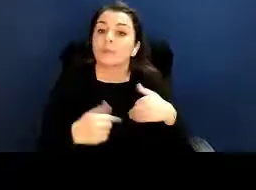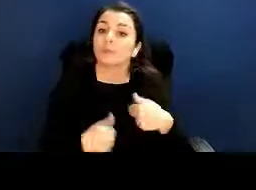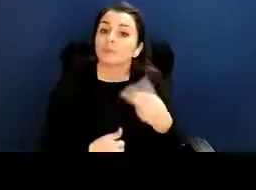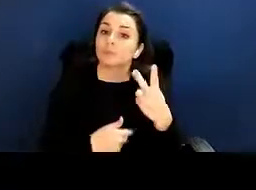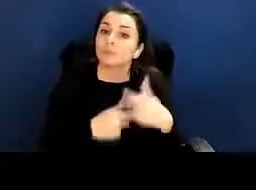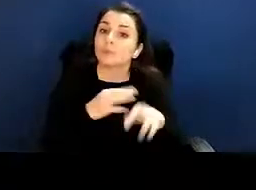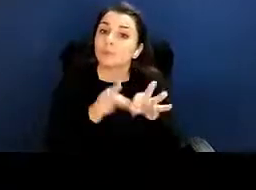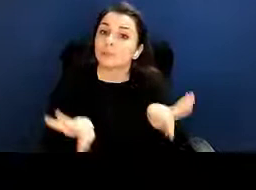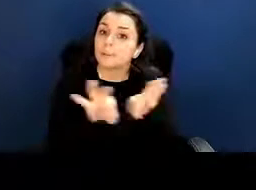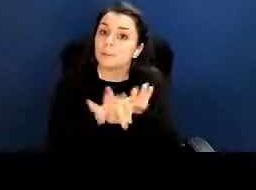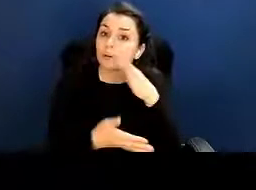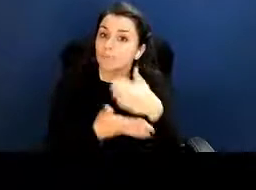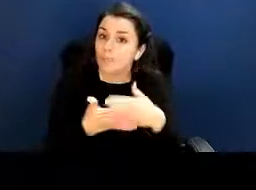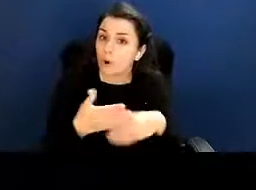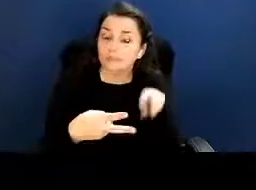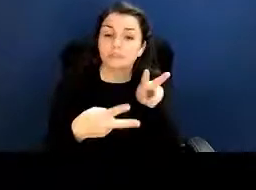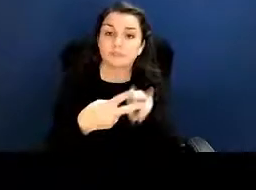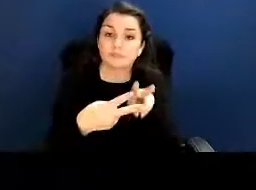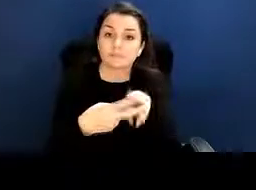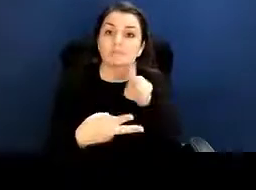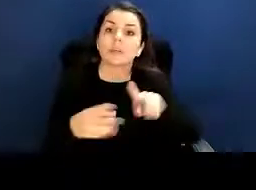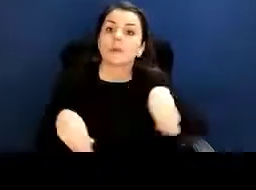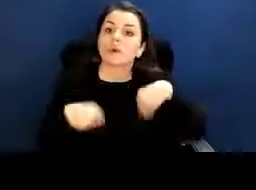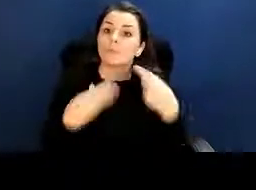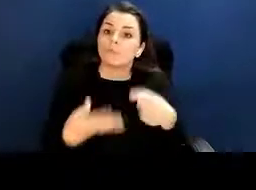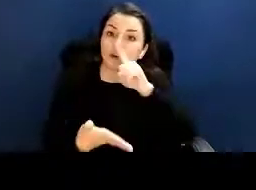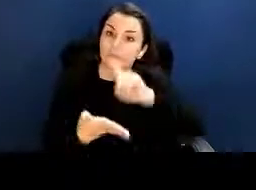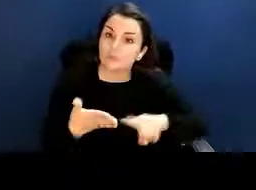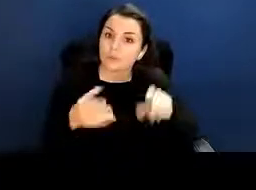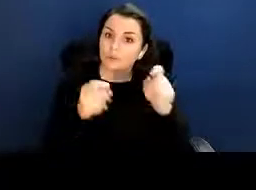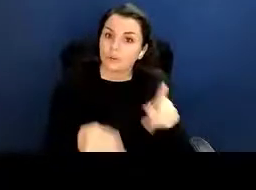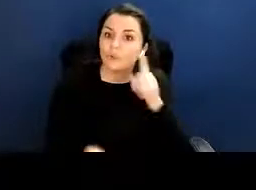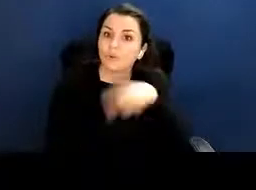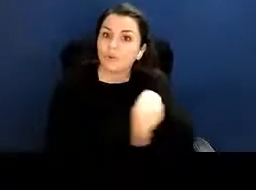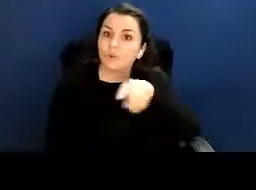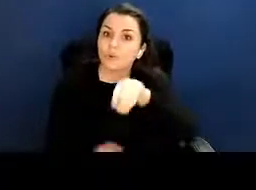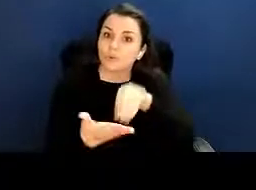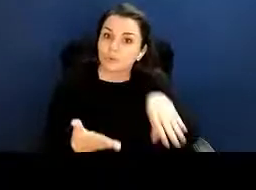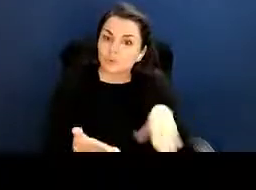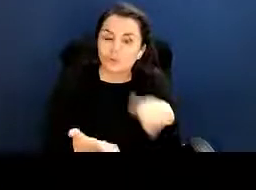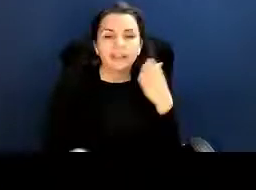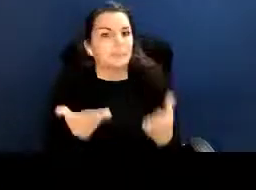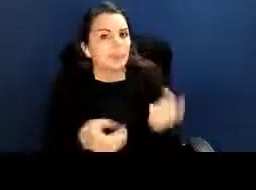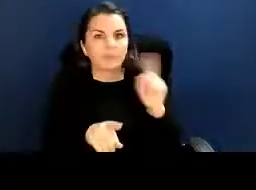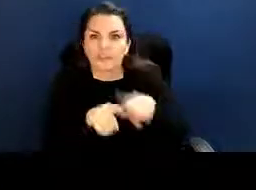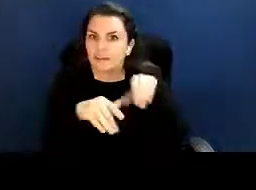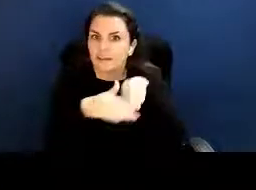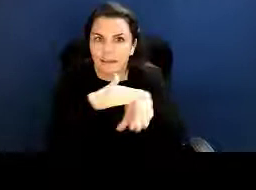One is that it provides research opportunities to students that might not have access to them otherwise.